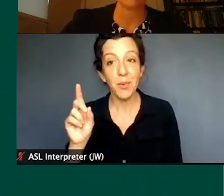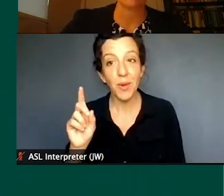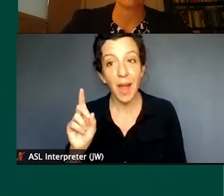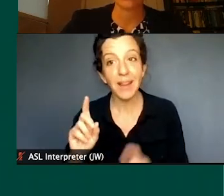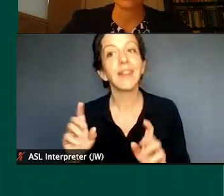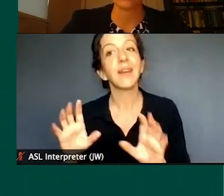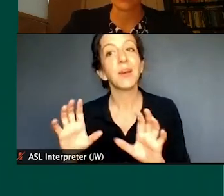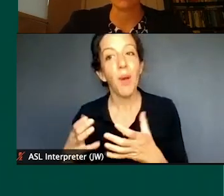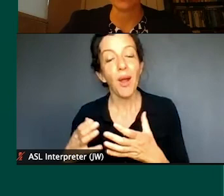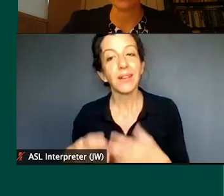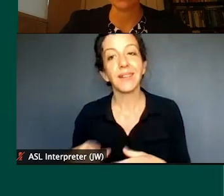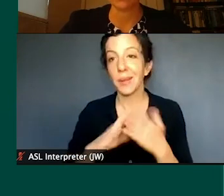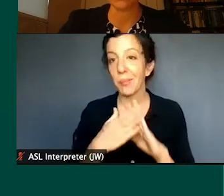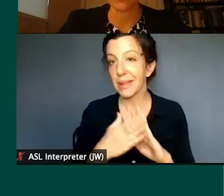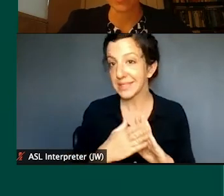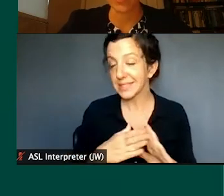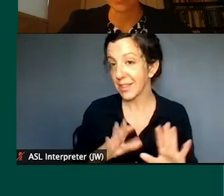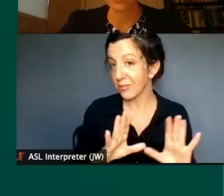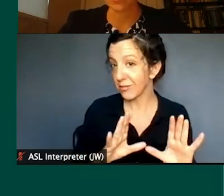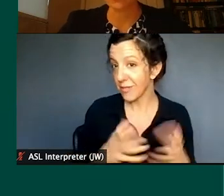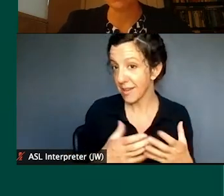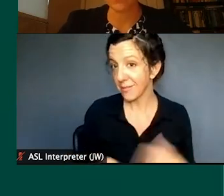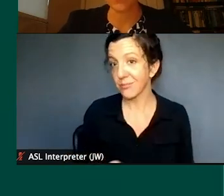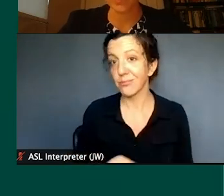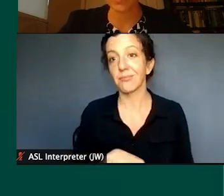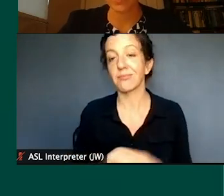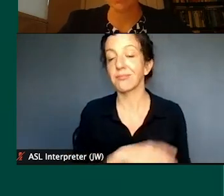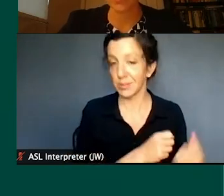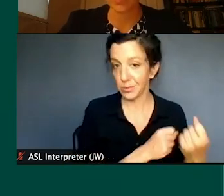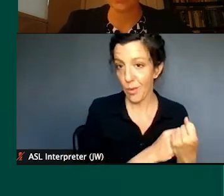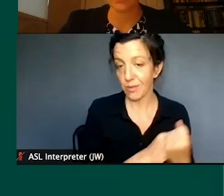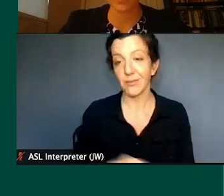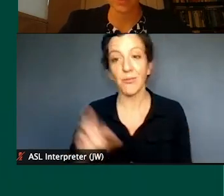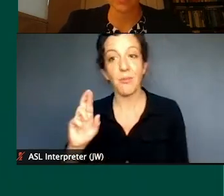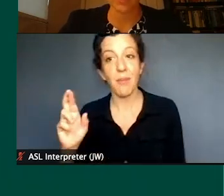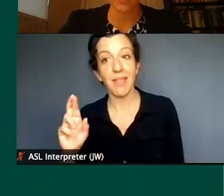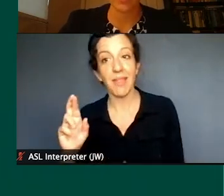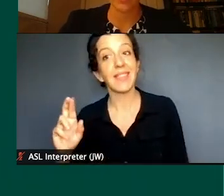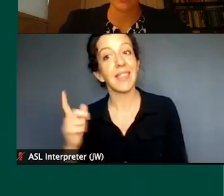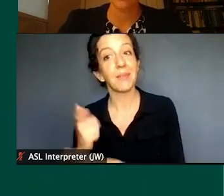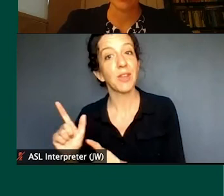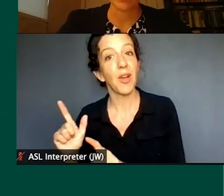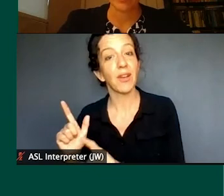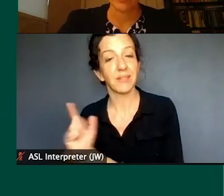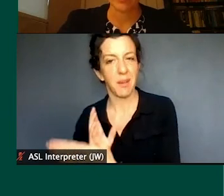of that federal oversight currently built in.